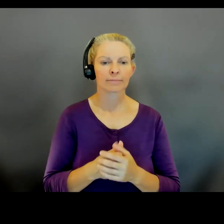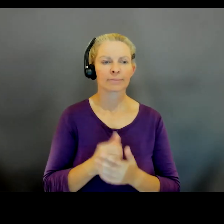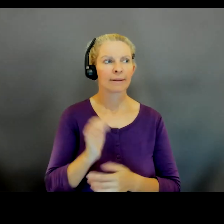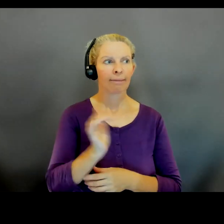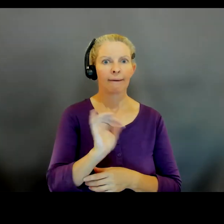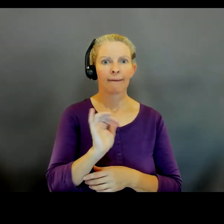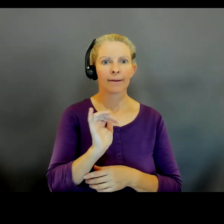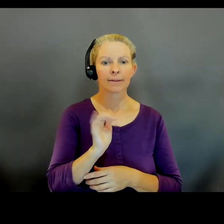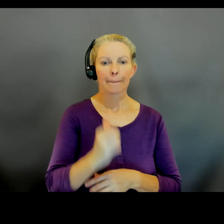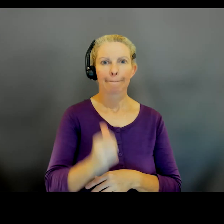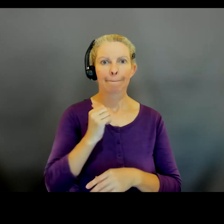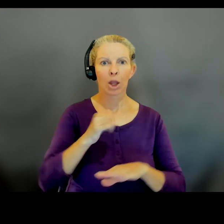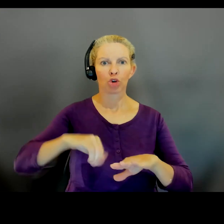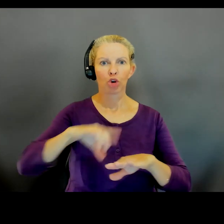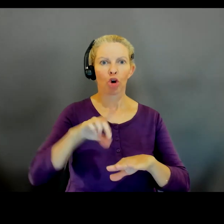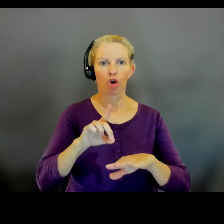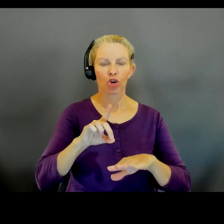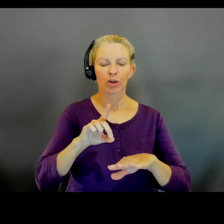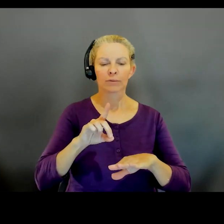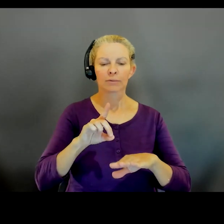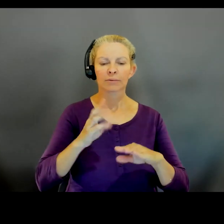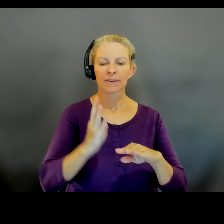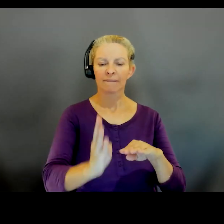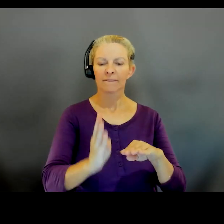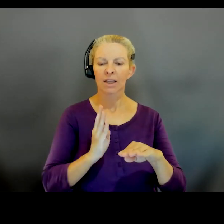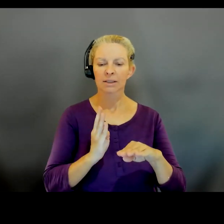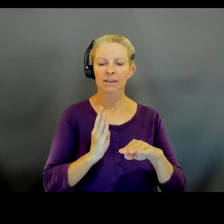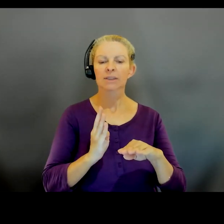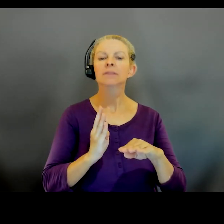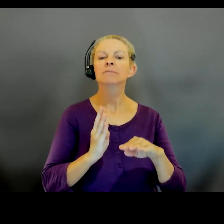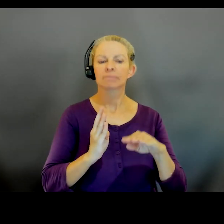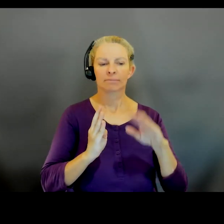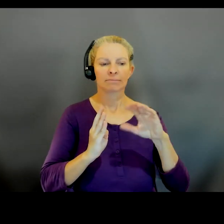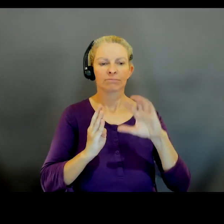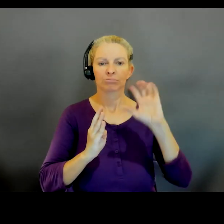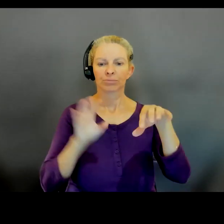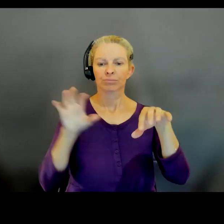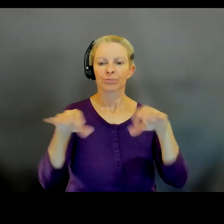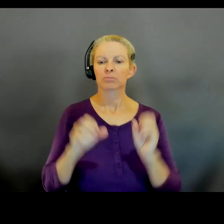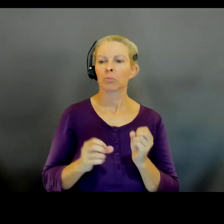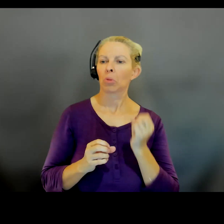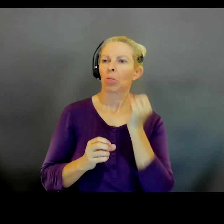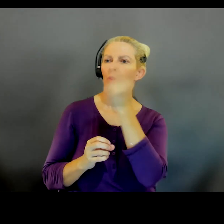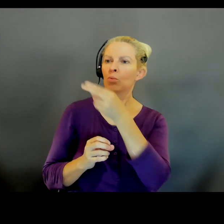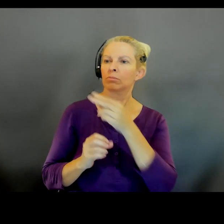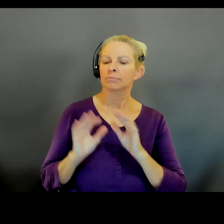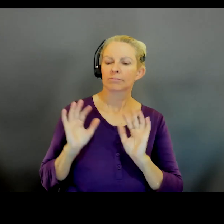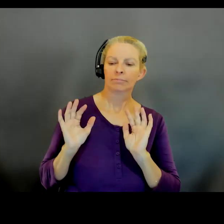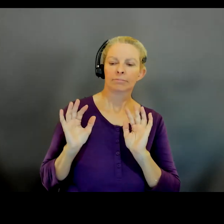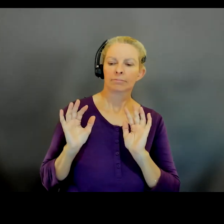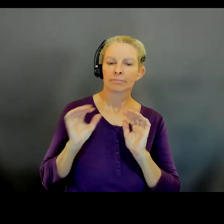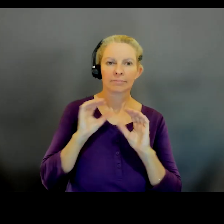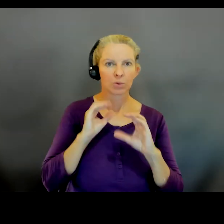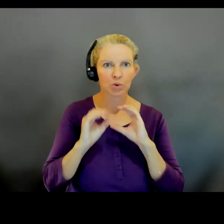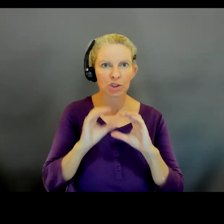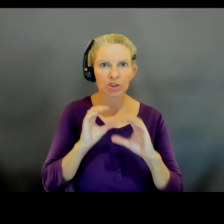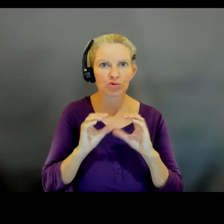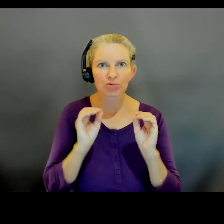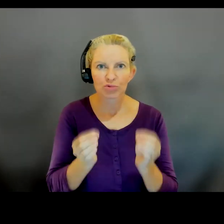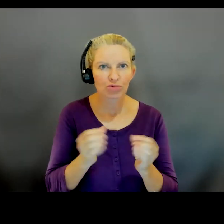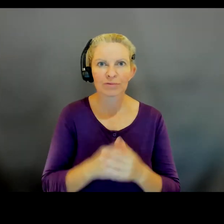and no guidance and no communication. So this is where that collaboration is critical again.